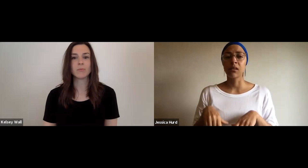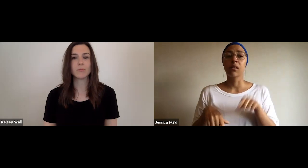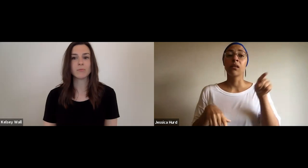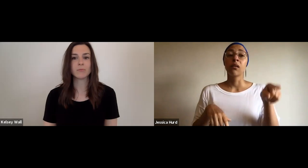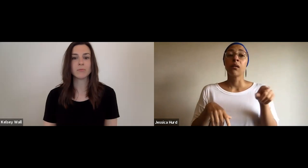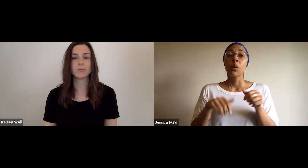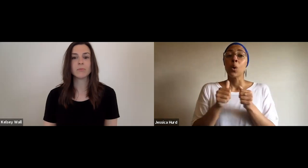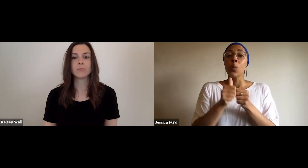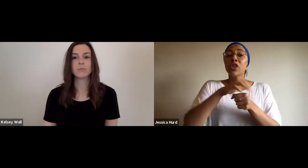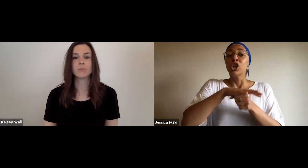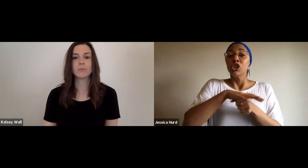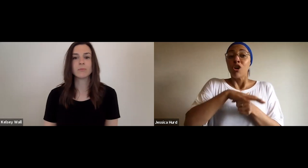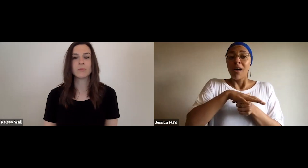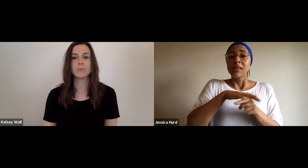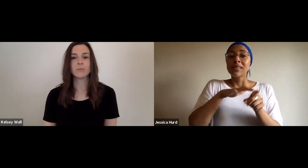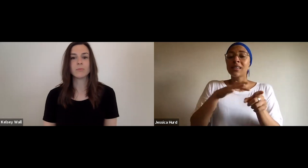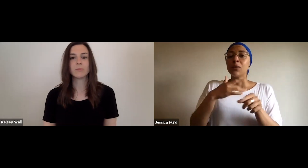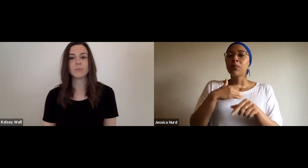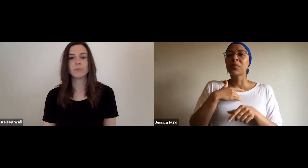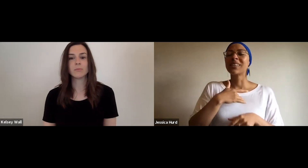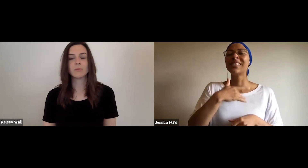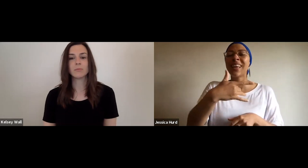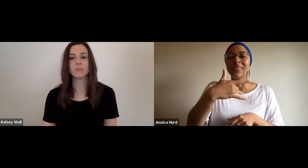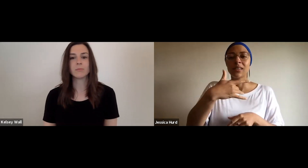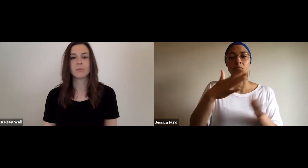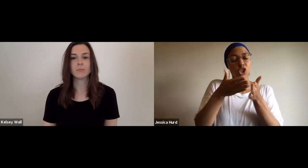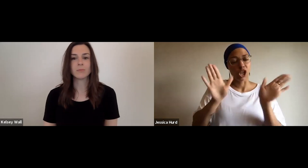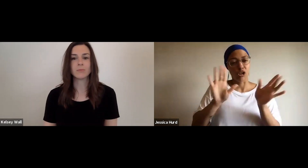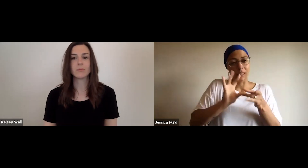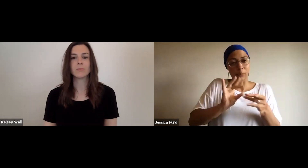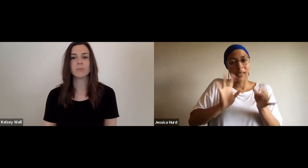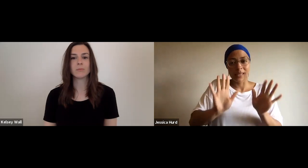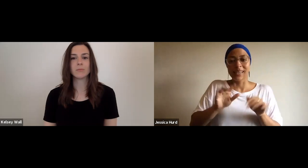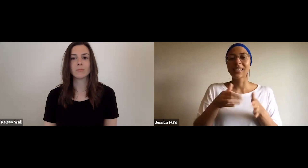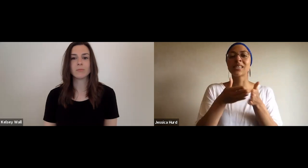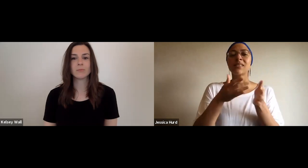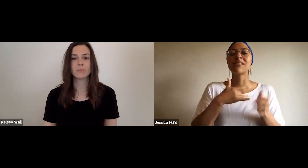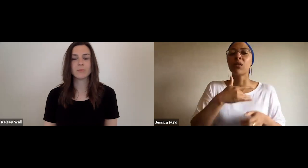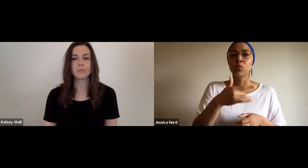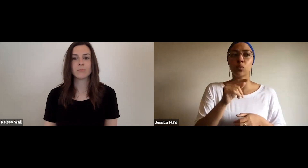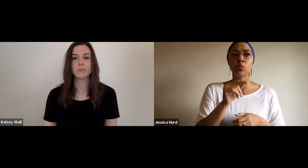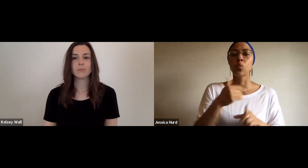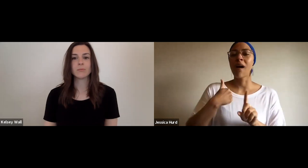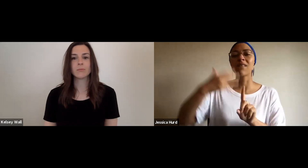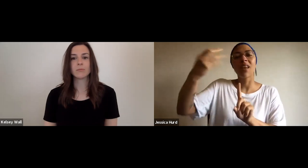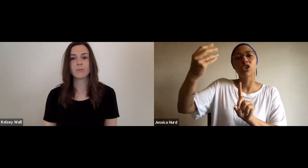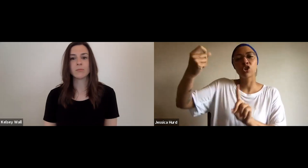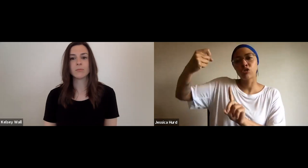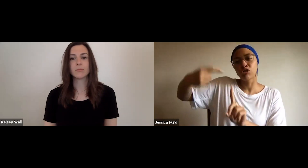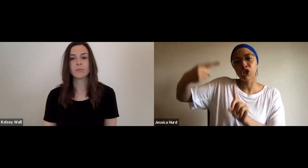The difference is that with stress-- in general, in general, understand--that with stress,